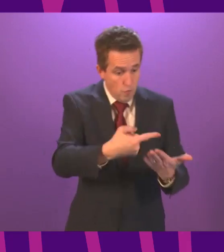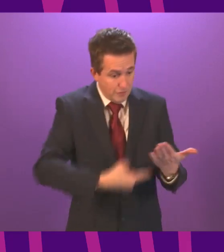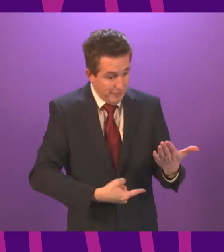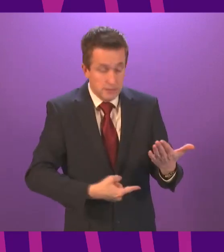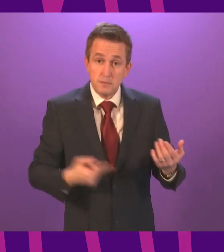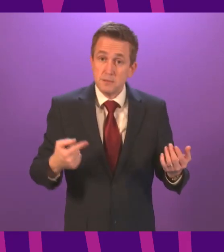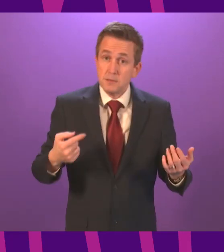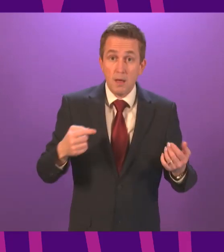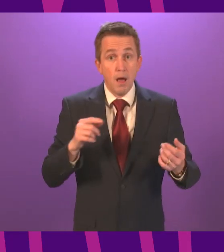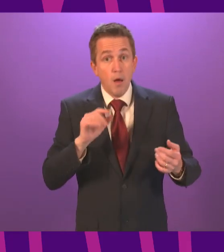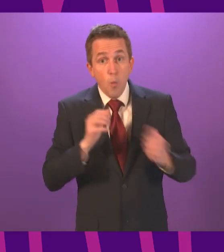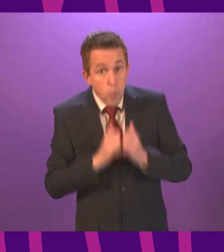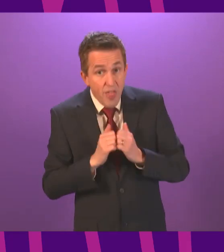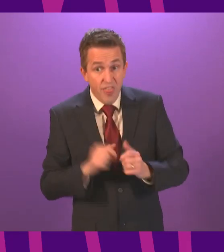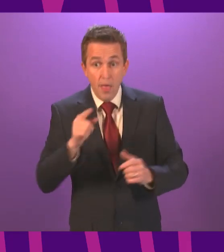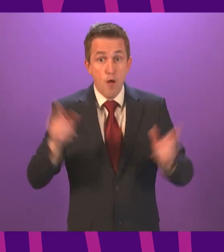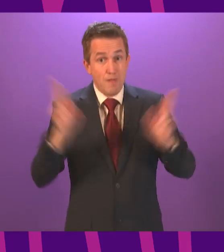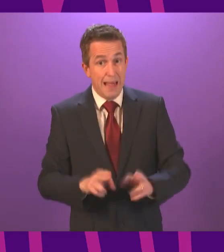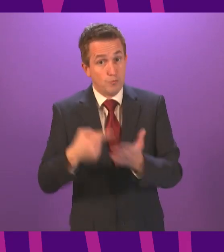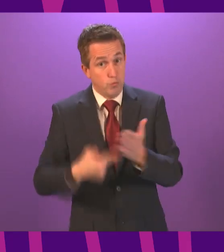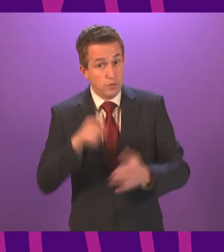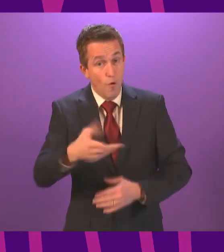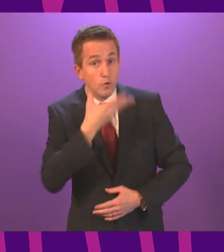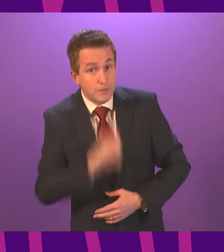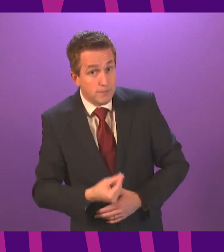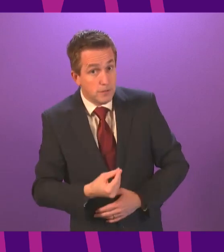Christmas, or whether the bill will be paid by us all in the new year.